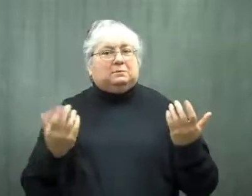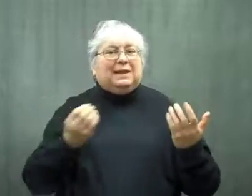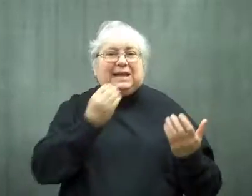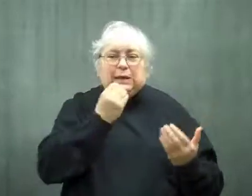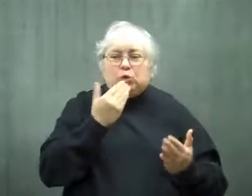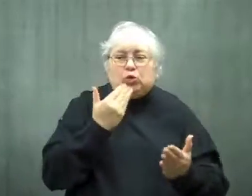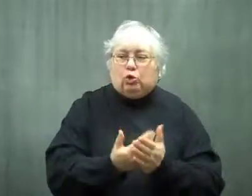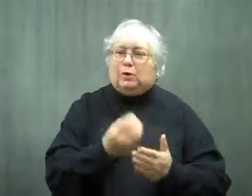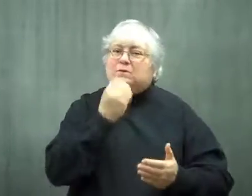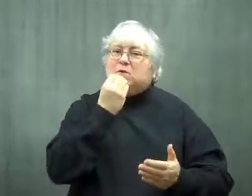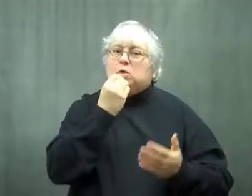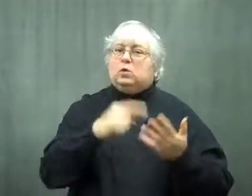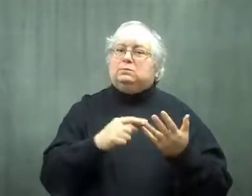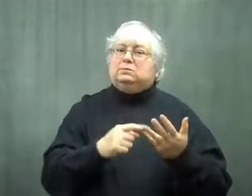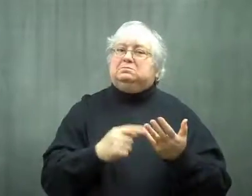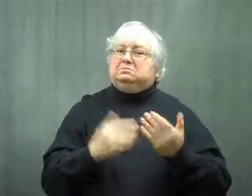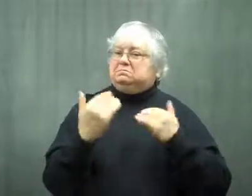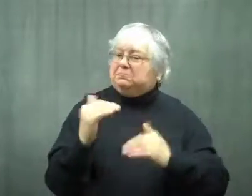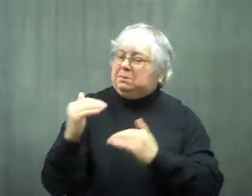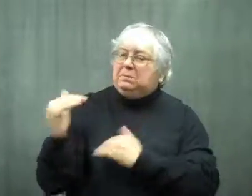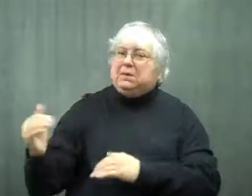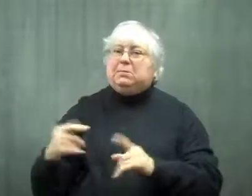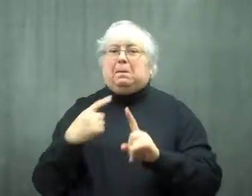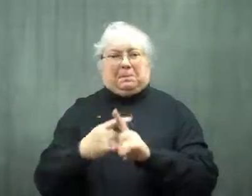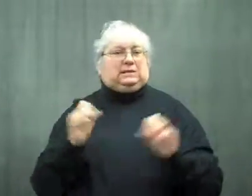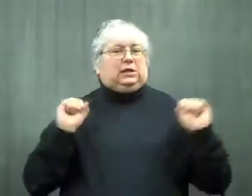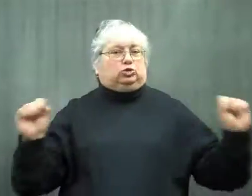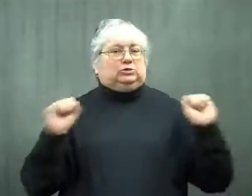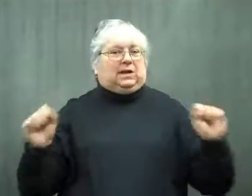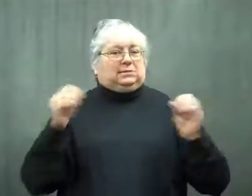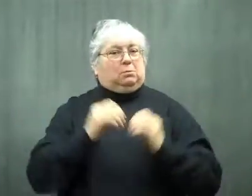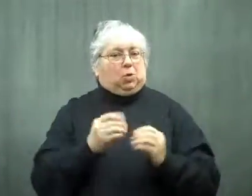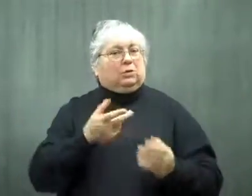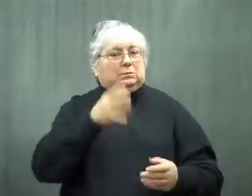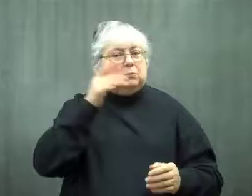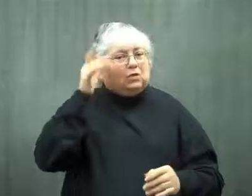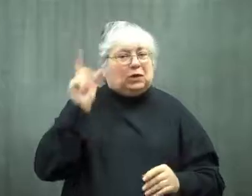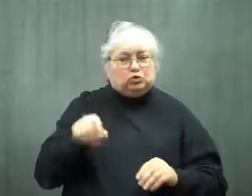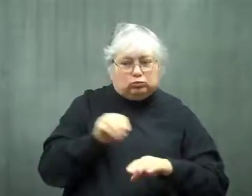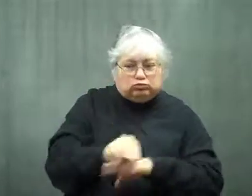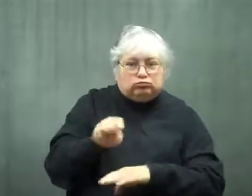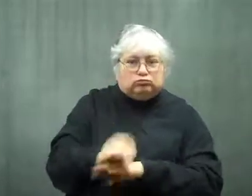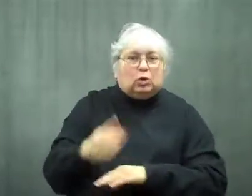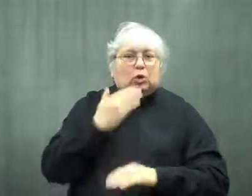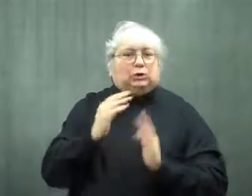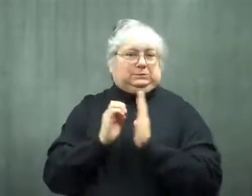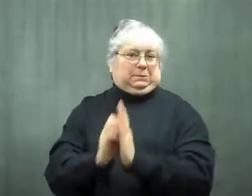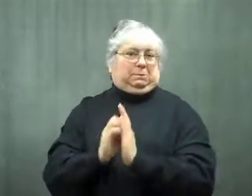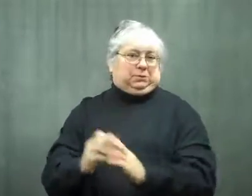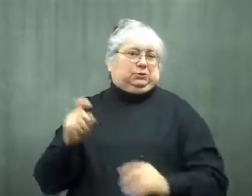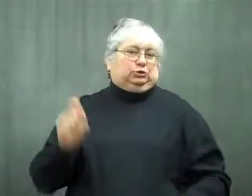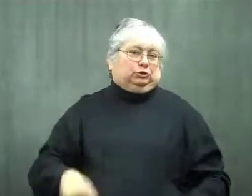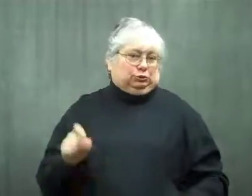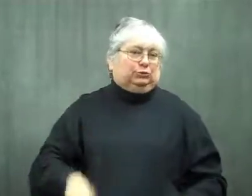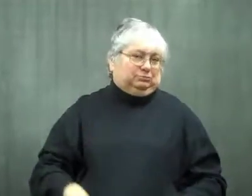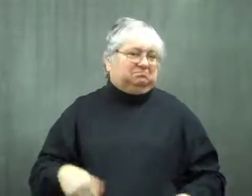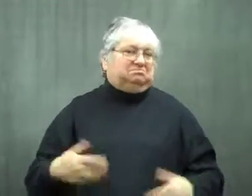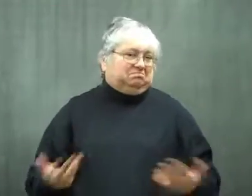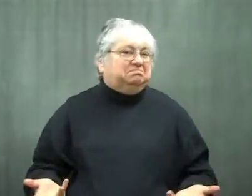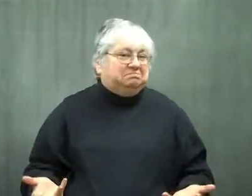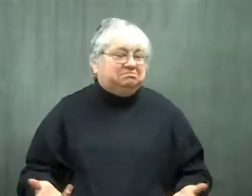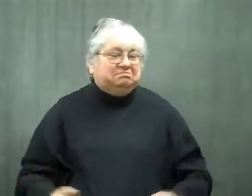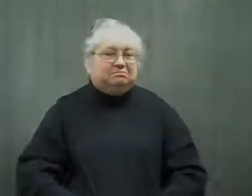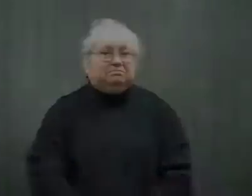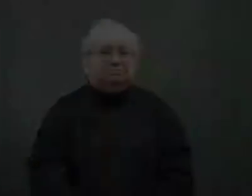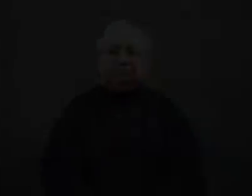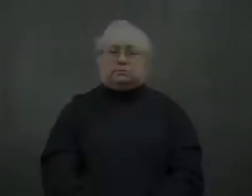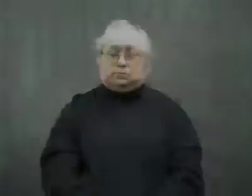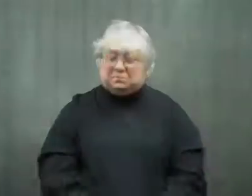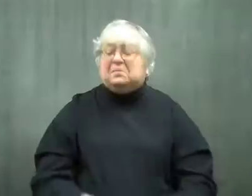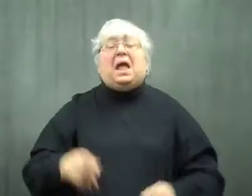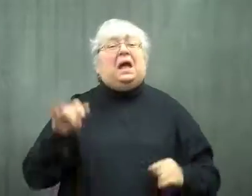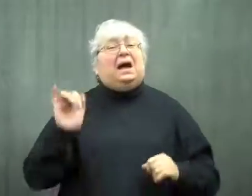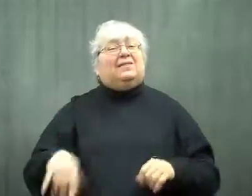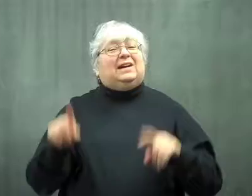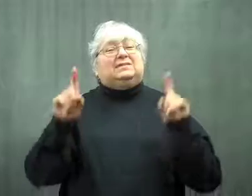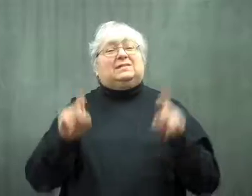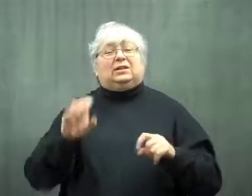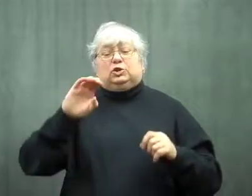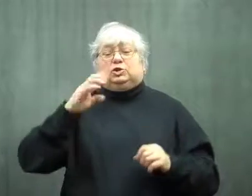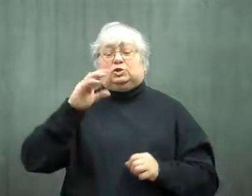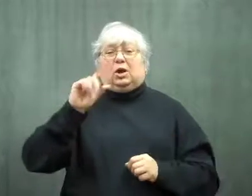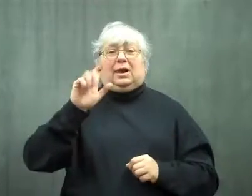Parents should set the example in eating good food in moderation and exercising.